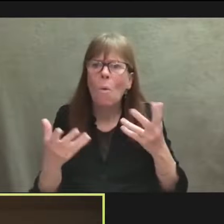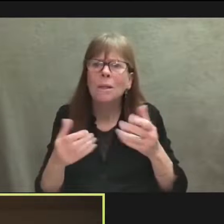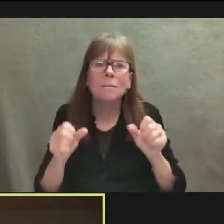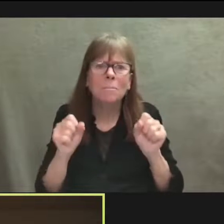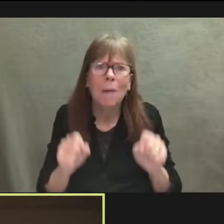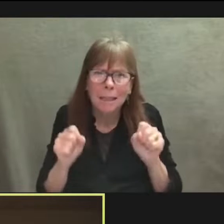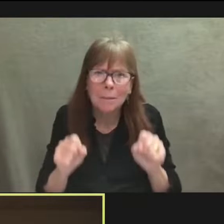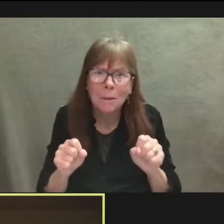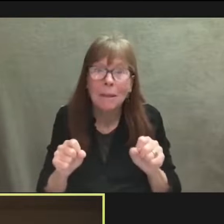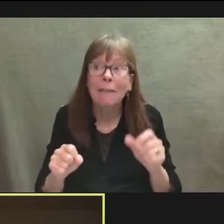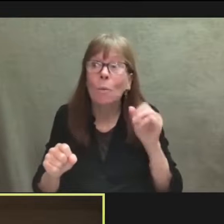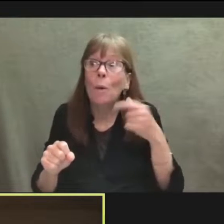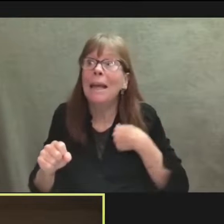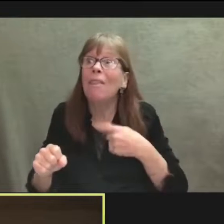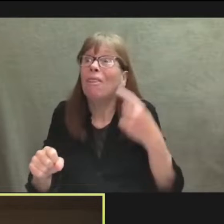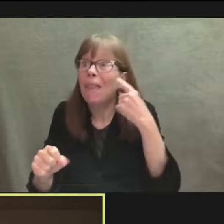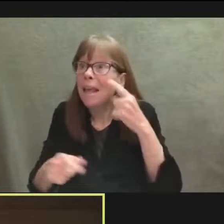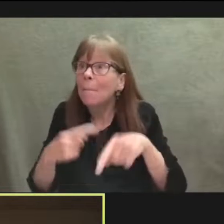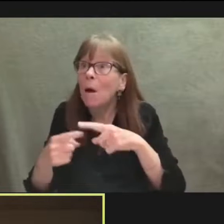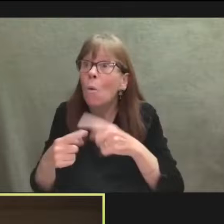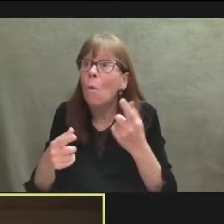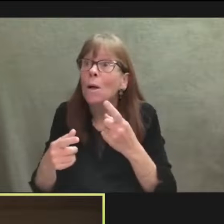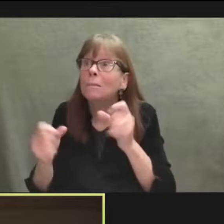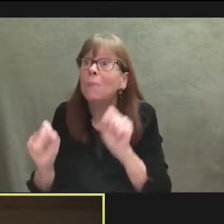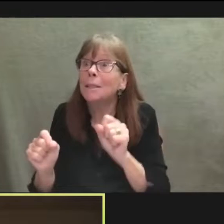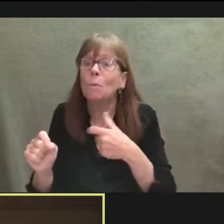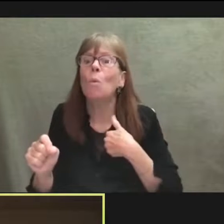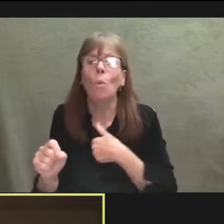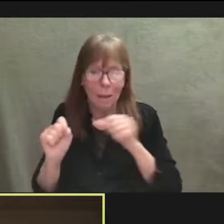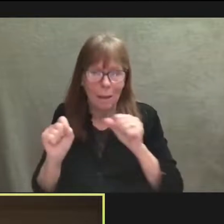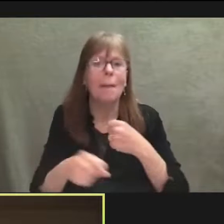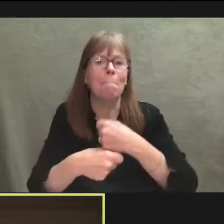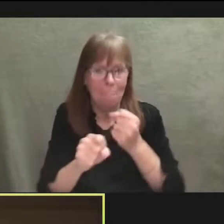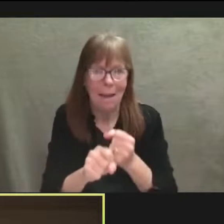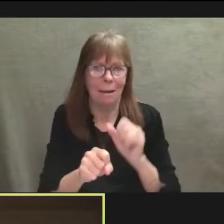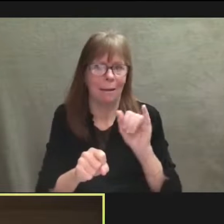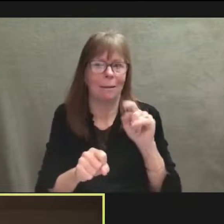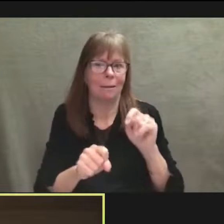Right? So I think for some people who might be in the audience who are thinking, “Oh,